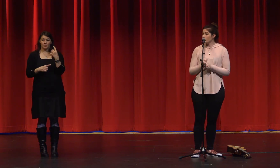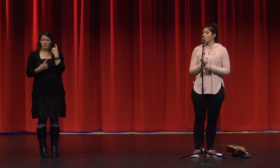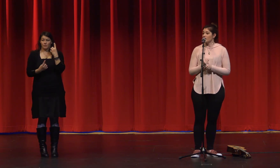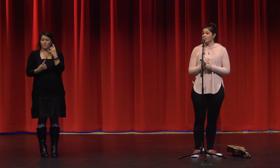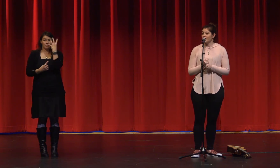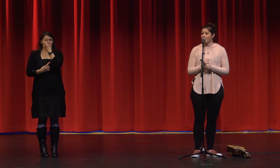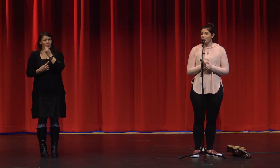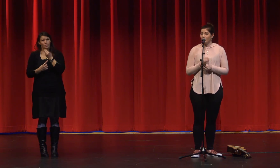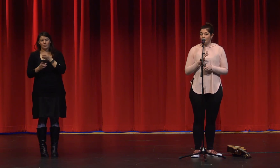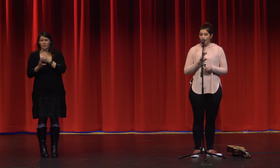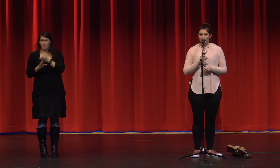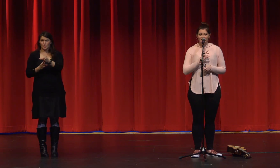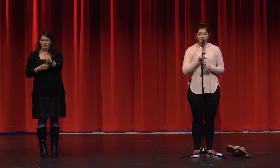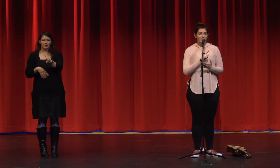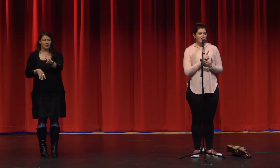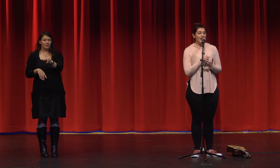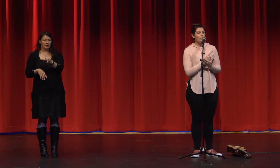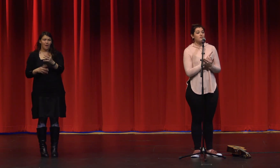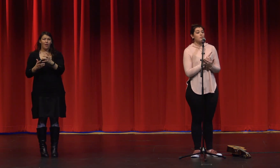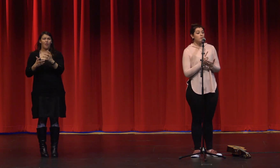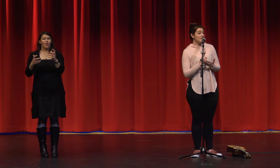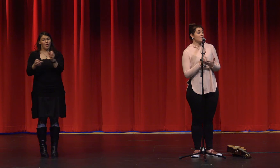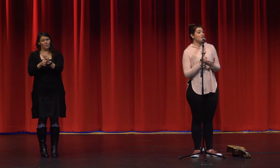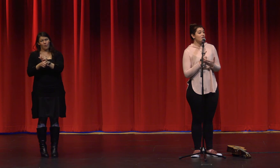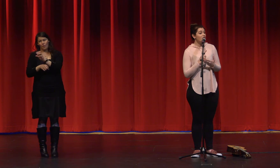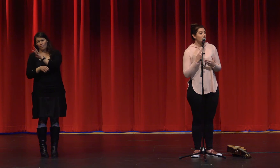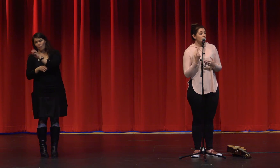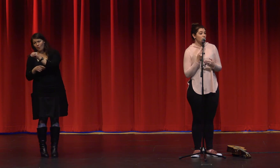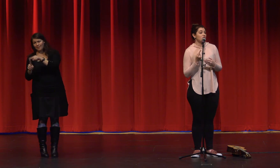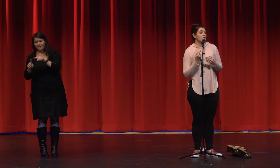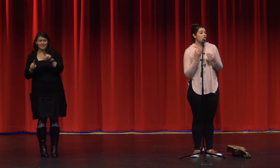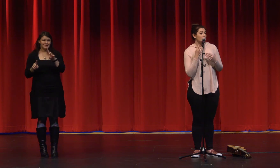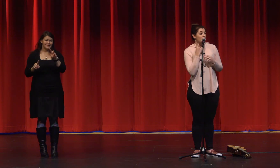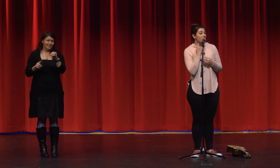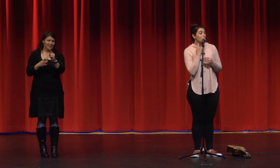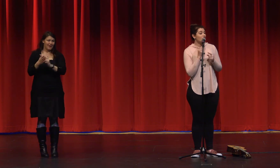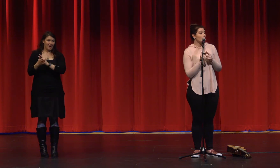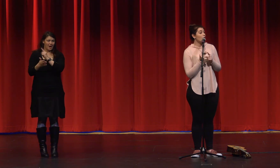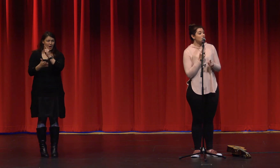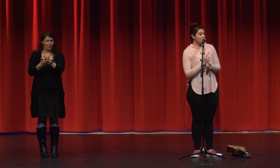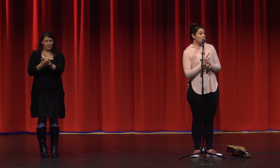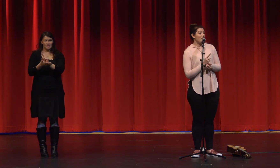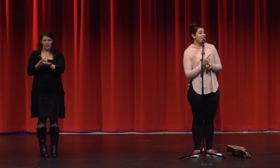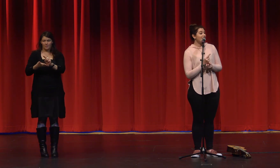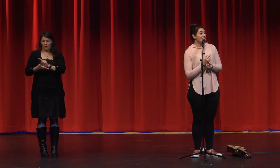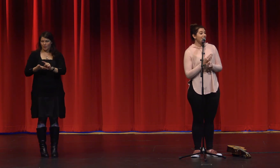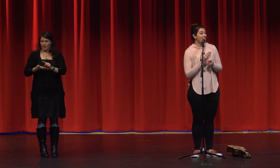work -- 40 to 70 hours a week just on pronouncing words correctly and